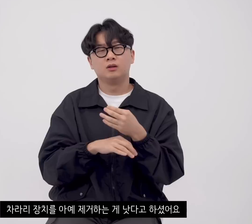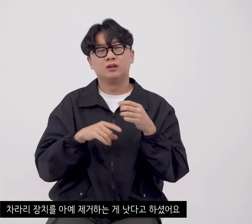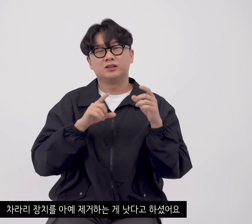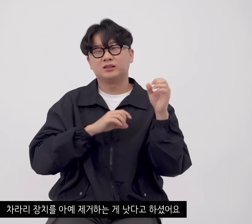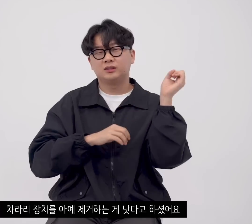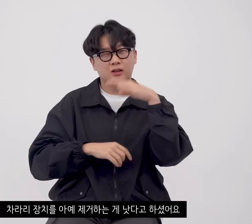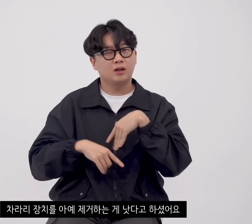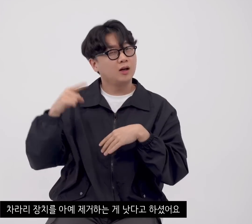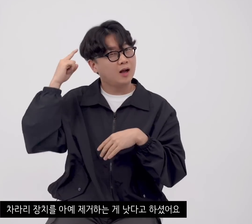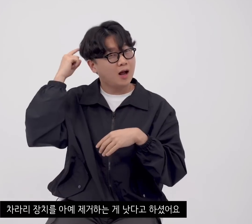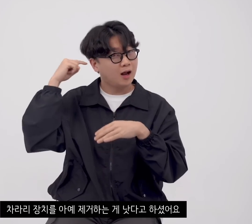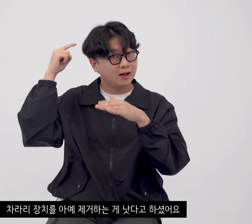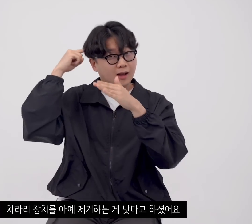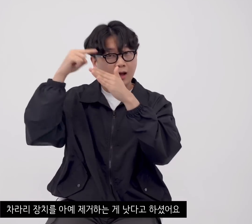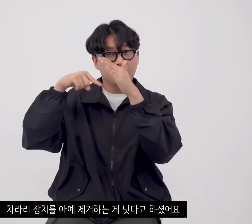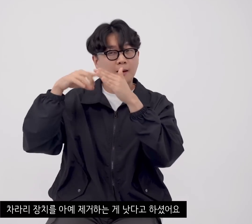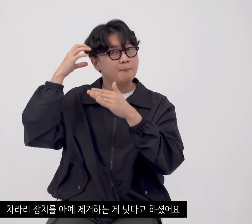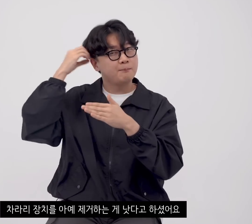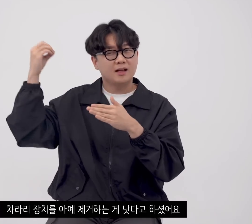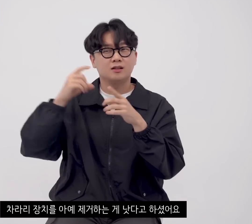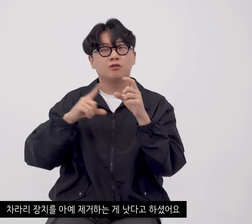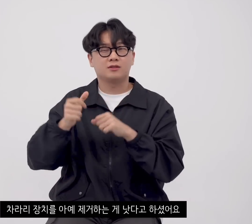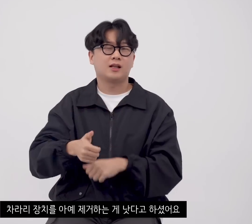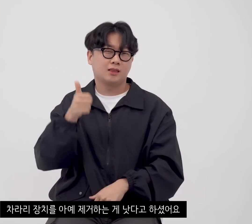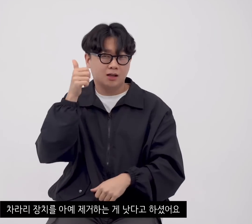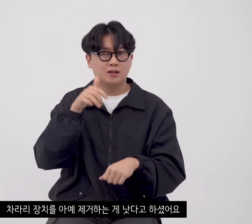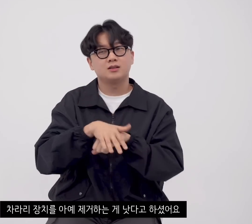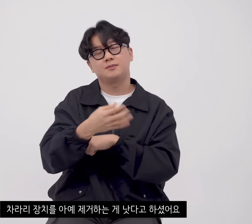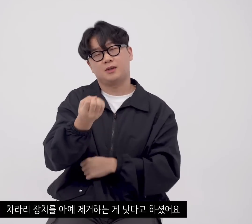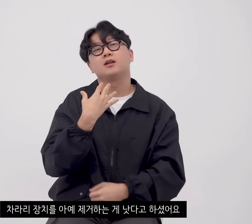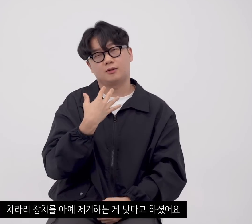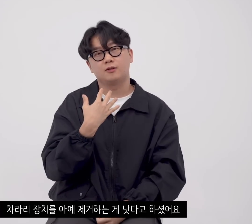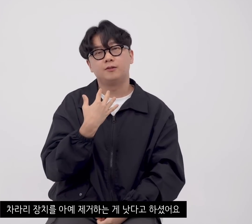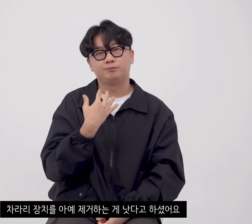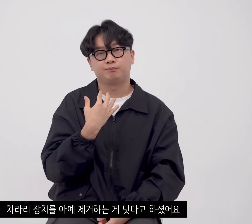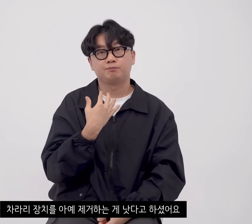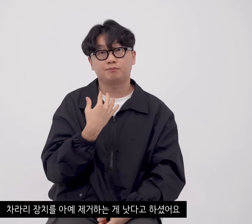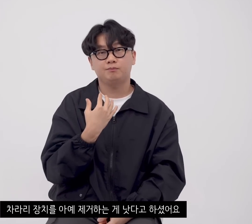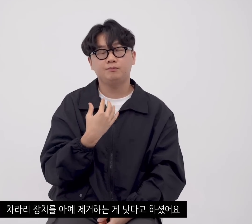it would be better to remove the device altogether.